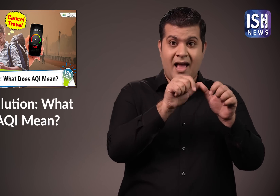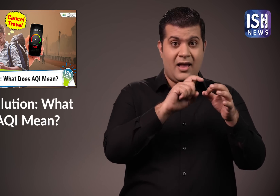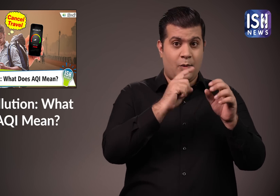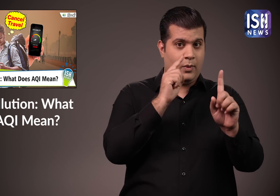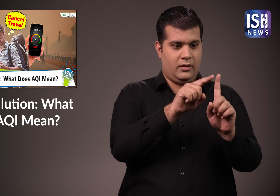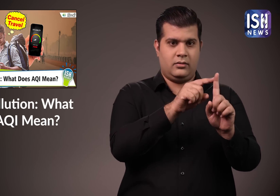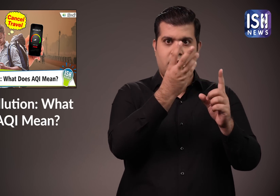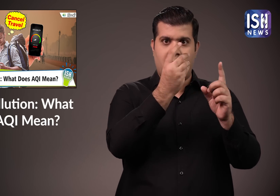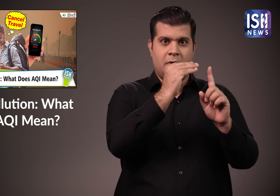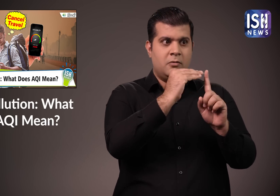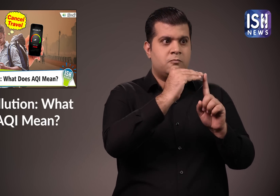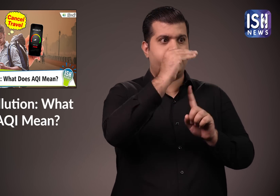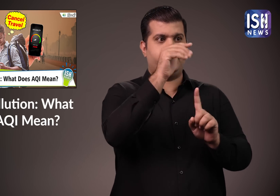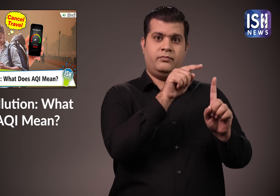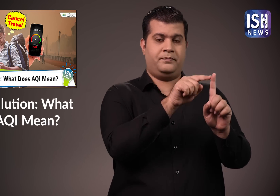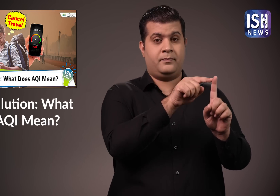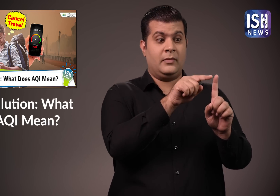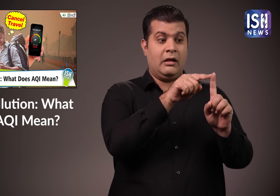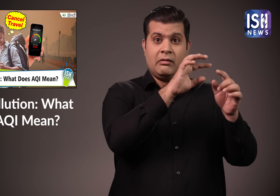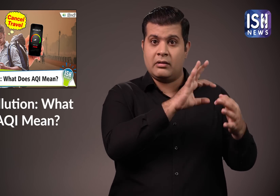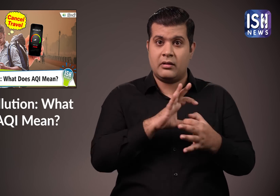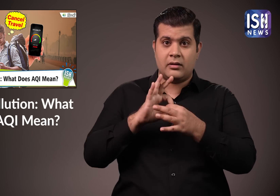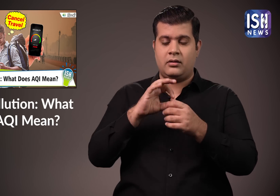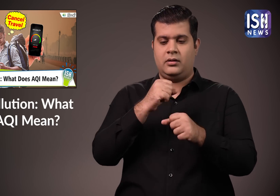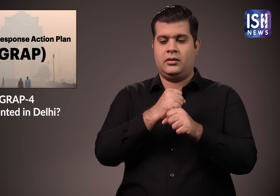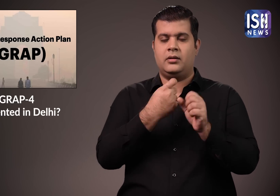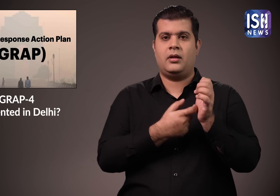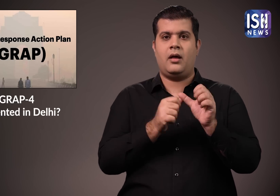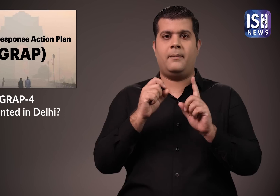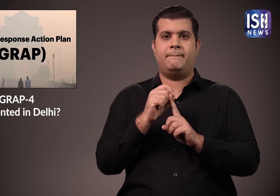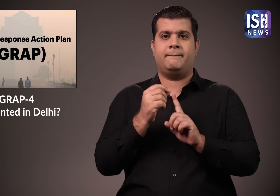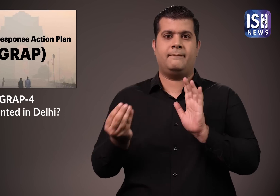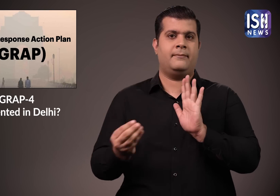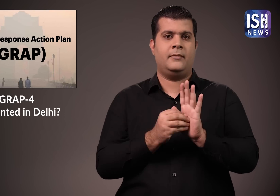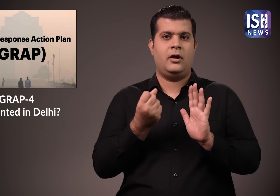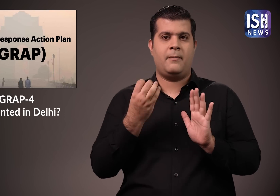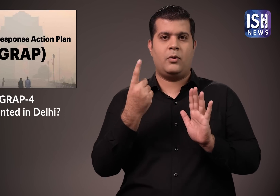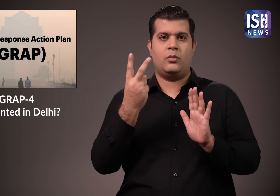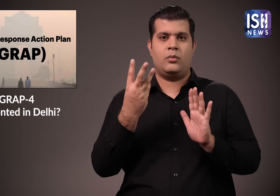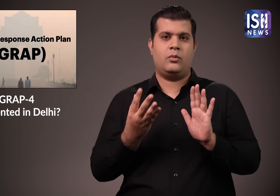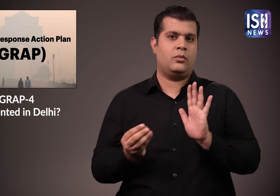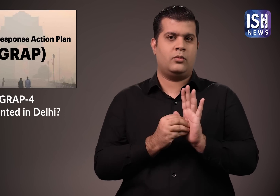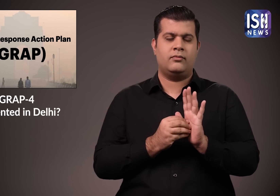Based on the level of AQI, GRAP is imposed.